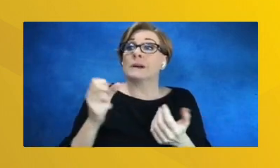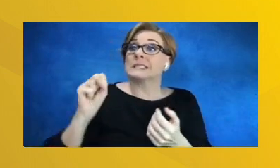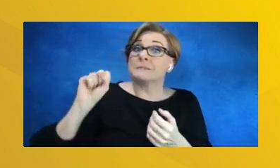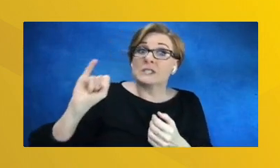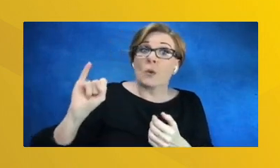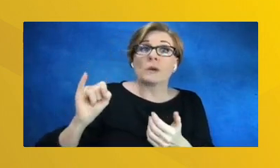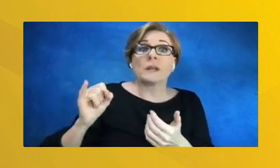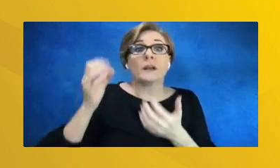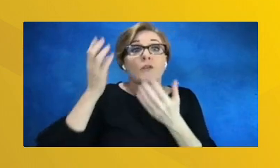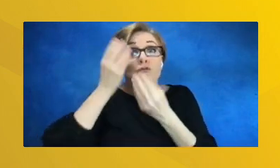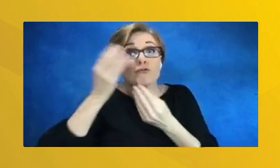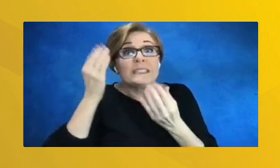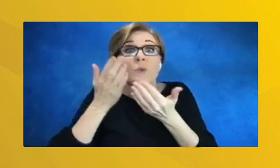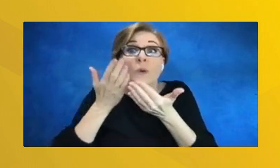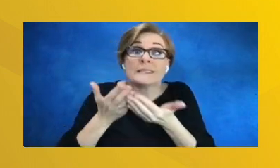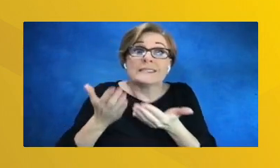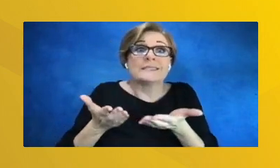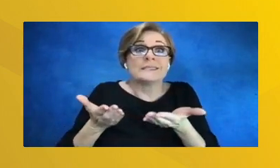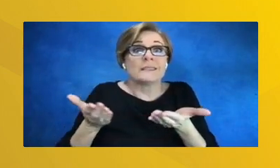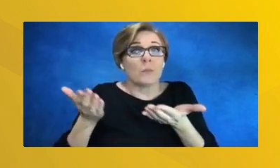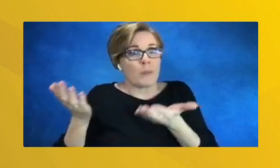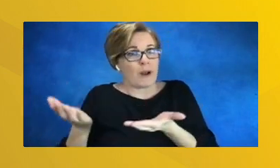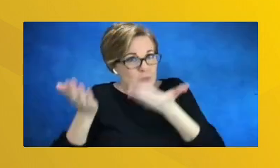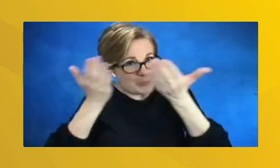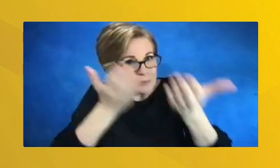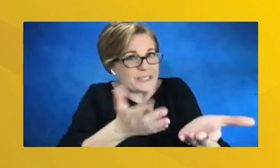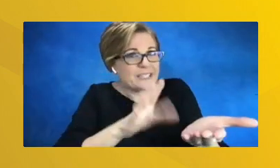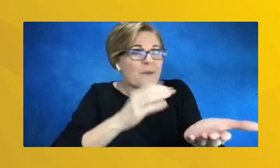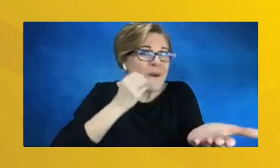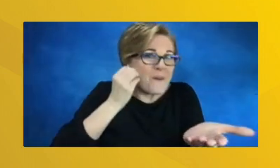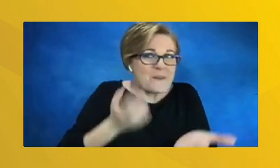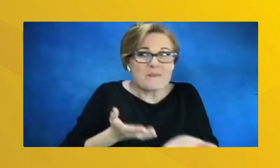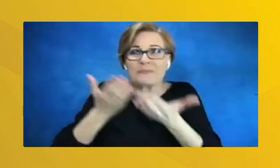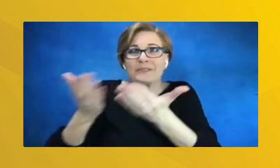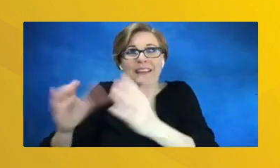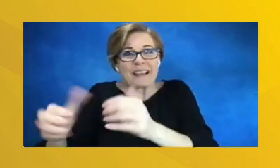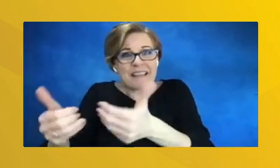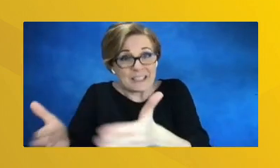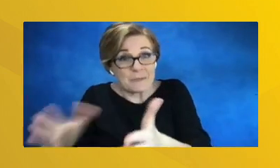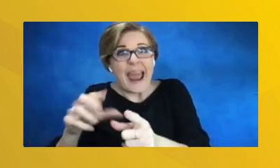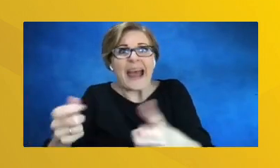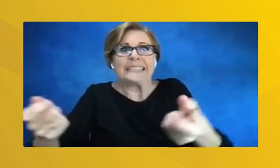home and classroom, but we're also trying to get you guys to see that you have similar